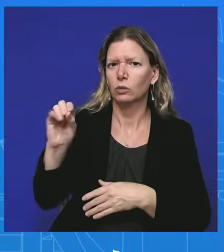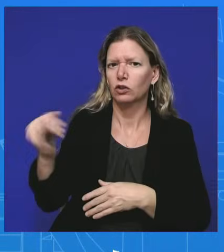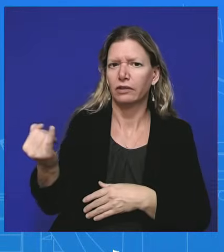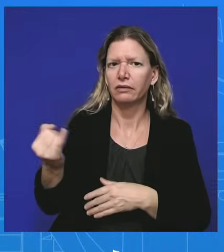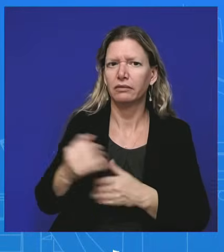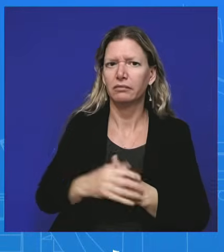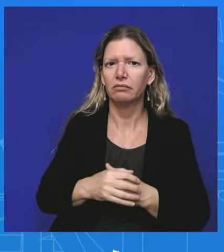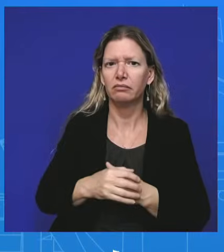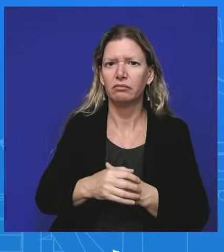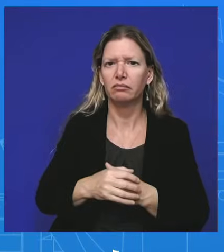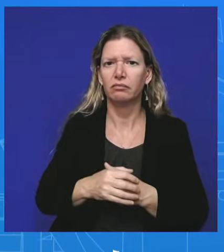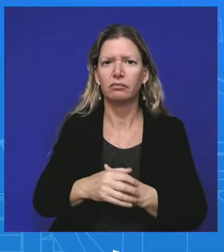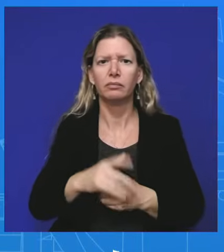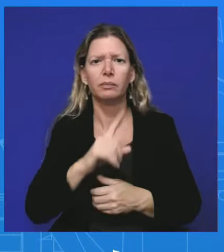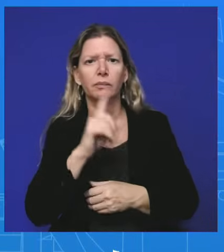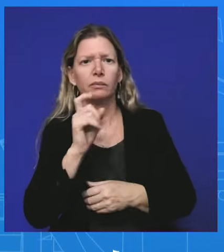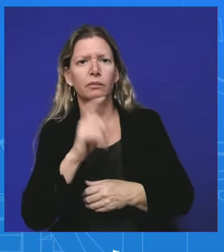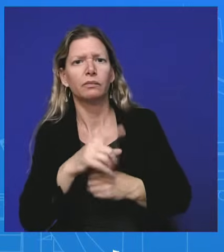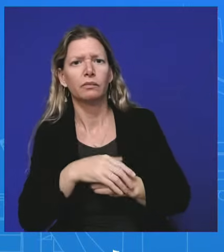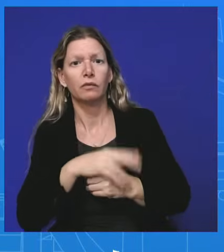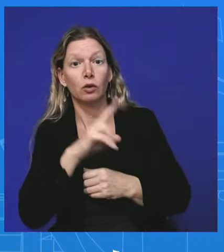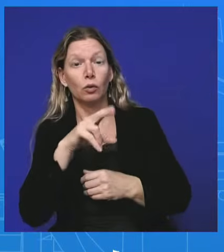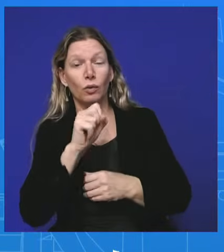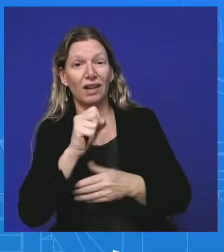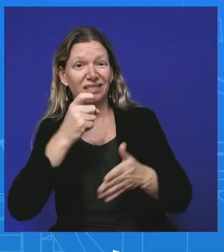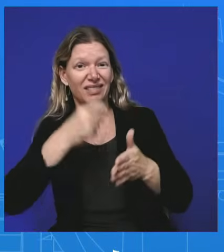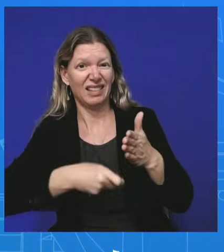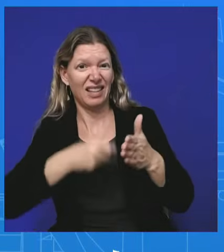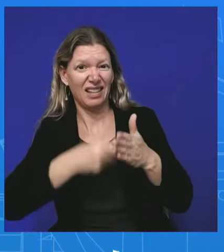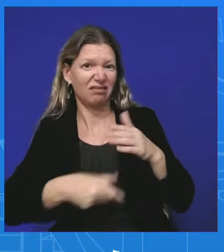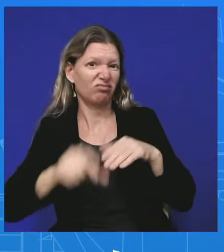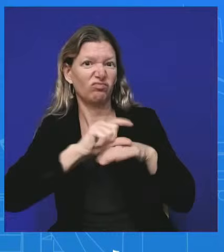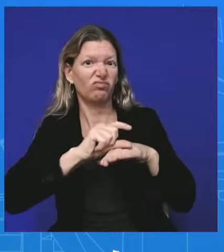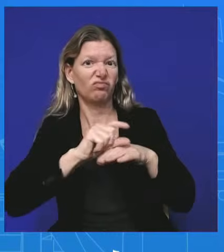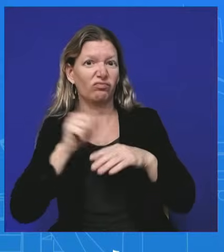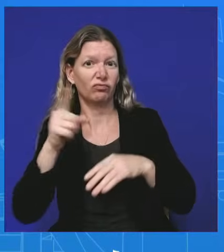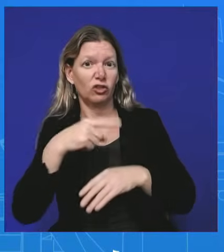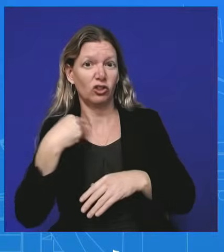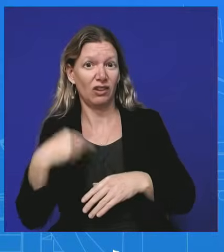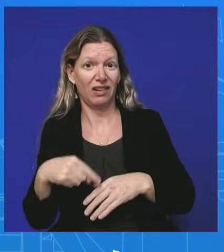we've heard from the international community, including IMF and WTO and others, that are expressing concerns